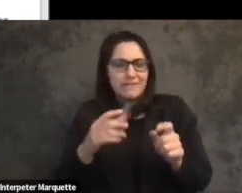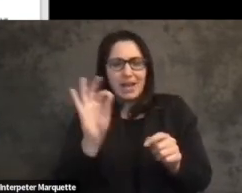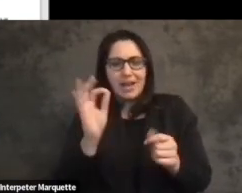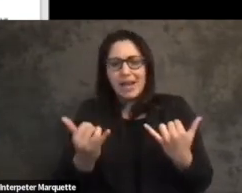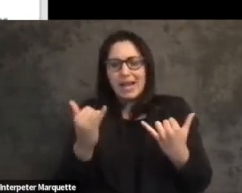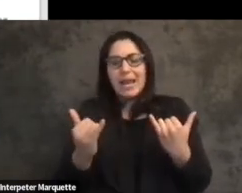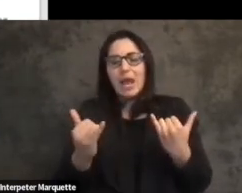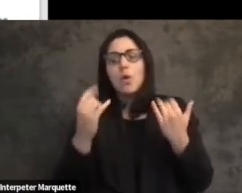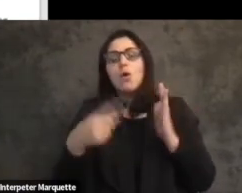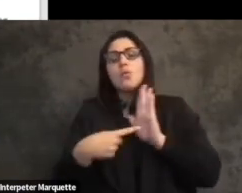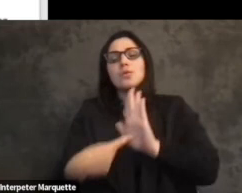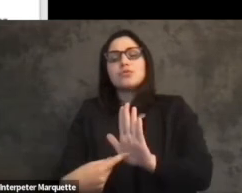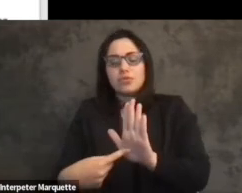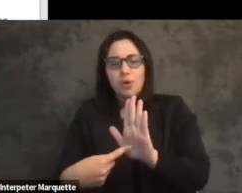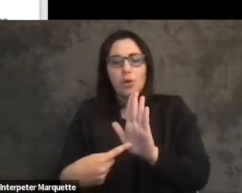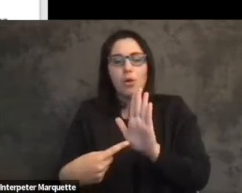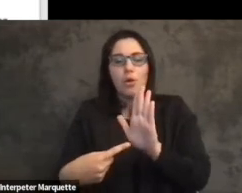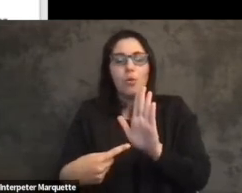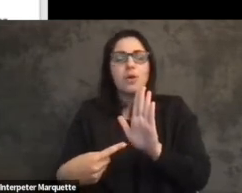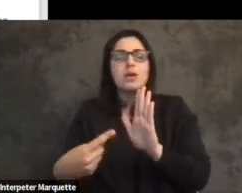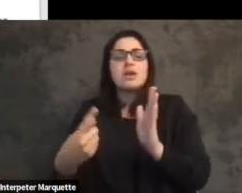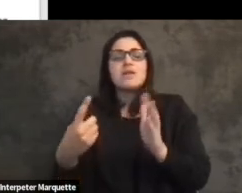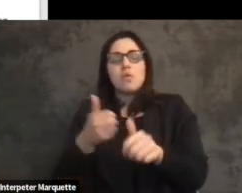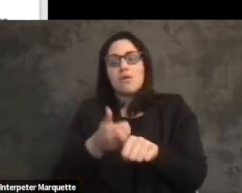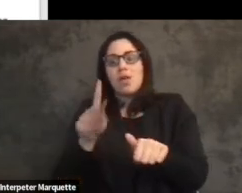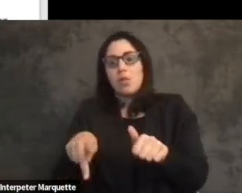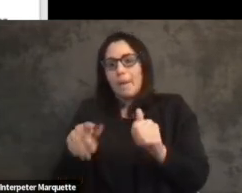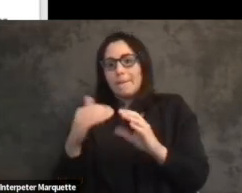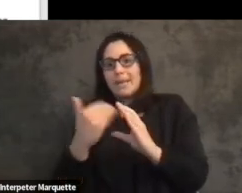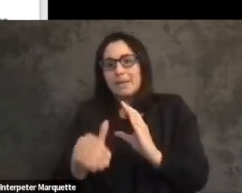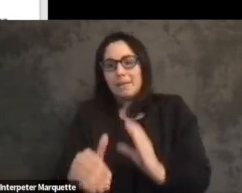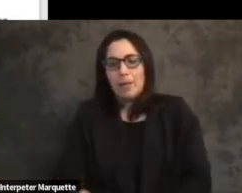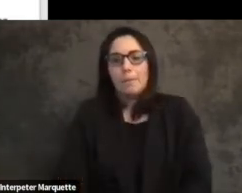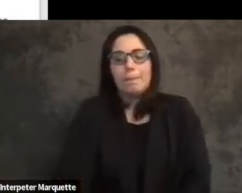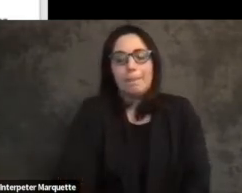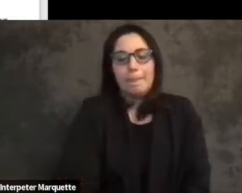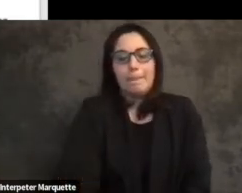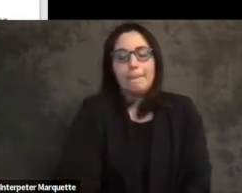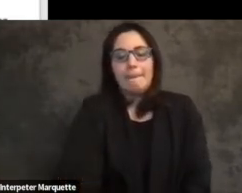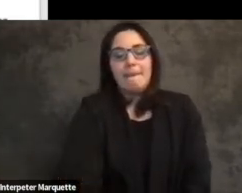reasons, the information that's going to follow the prompts, you do not need to worry about